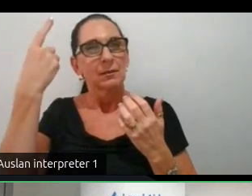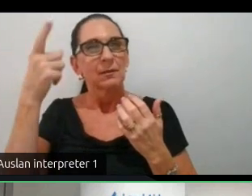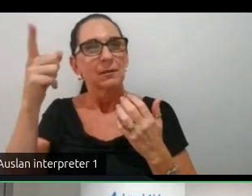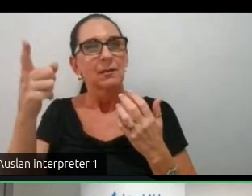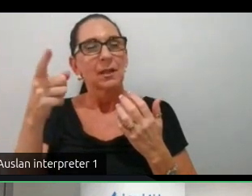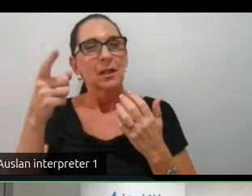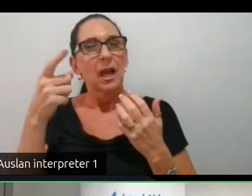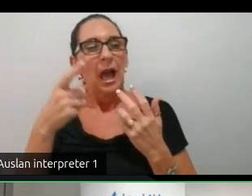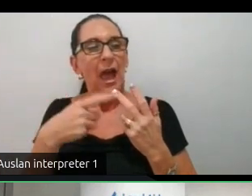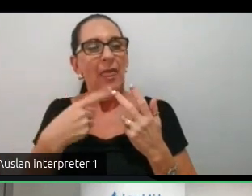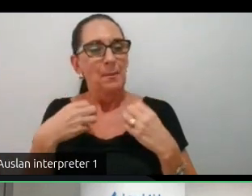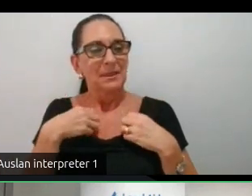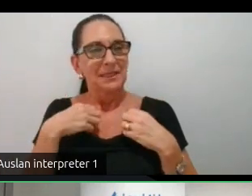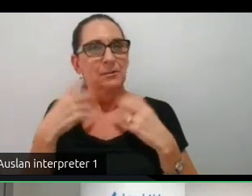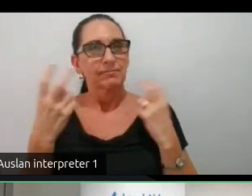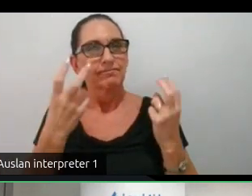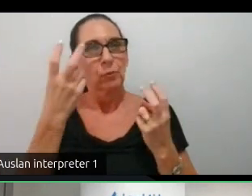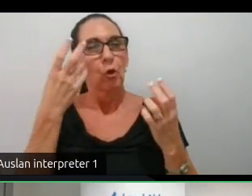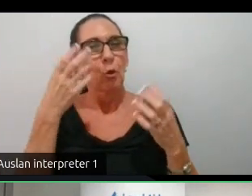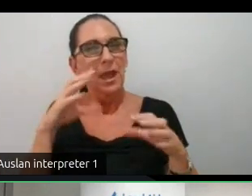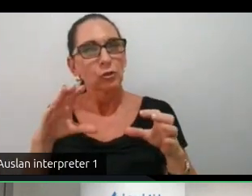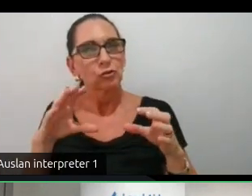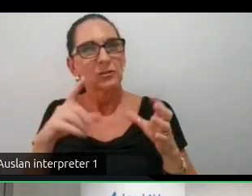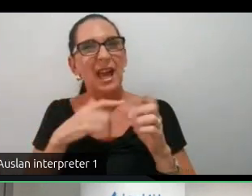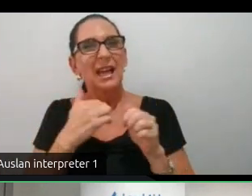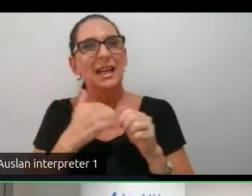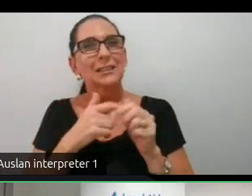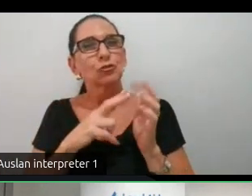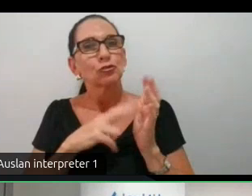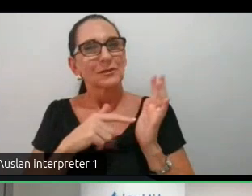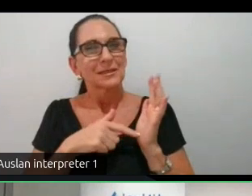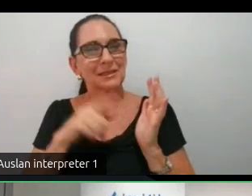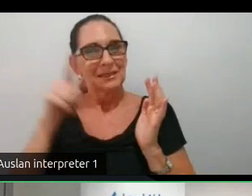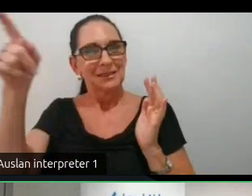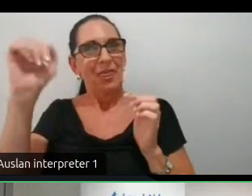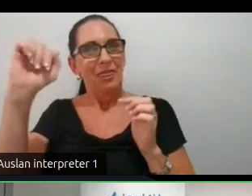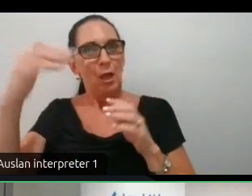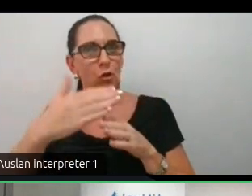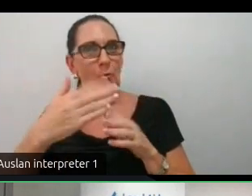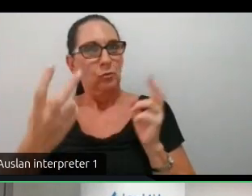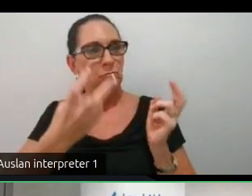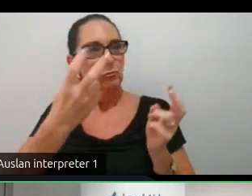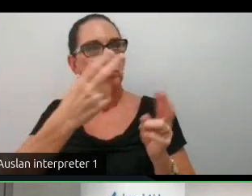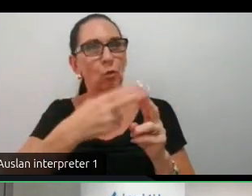They have accommodation finders. They have agents who will find accommodation that is suitable for